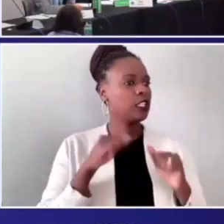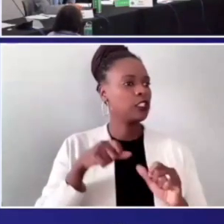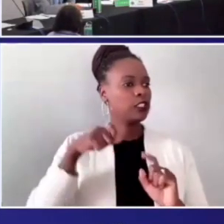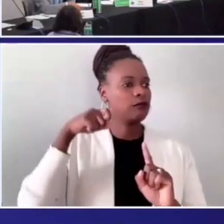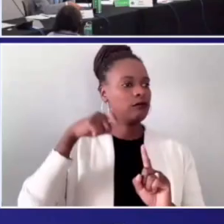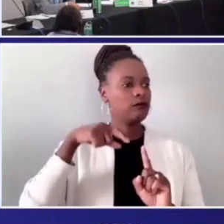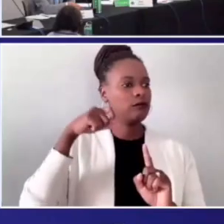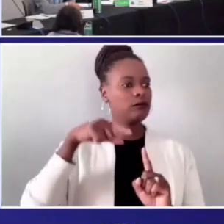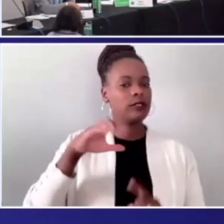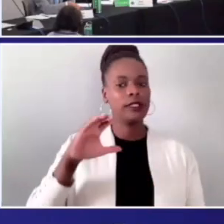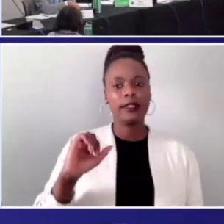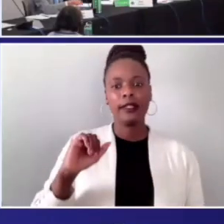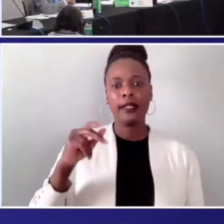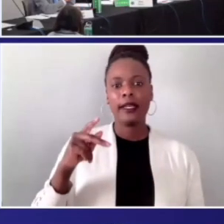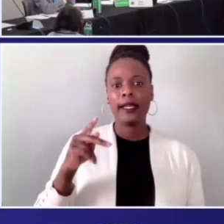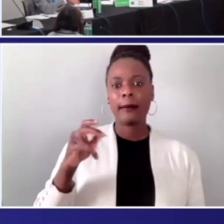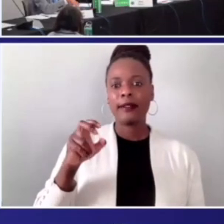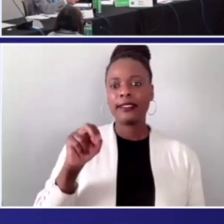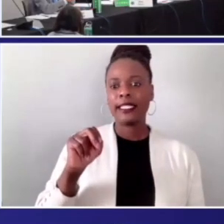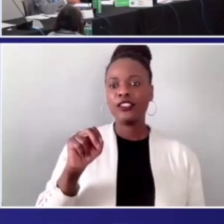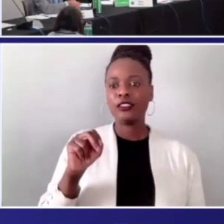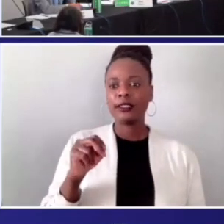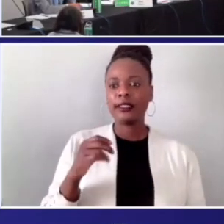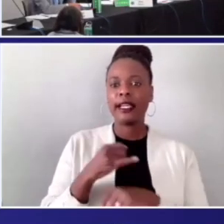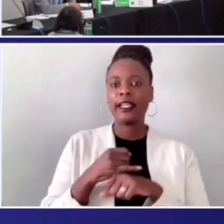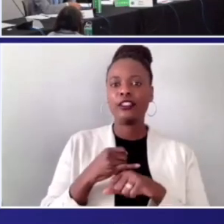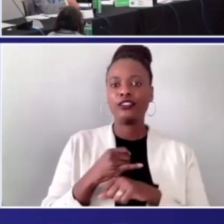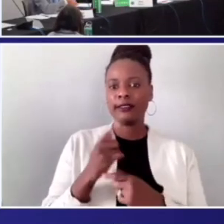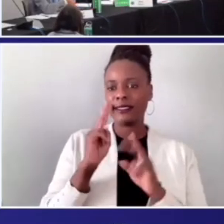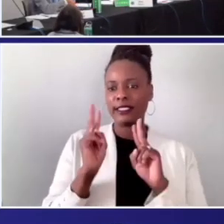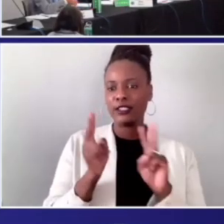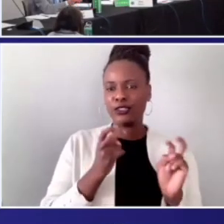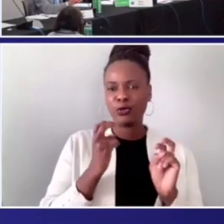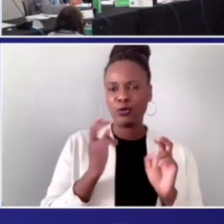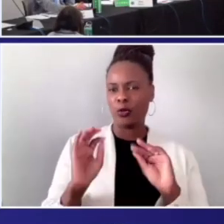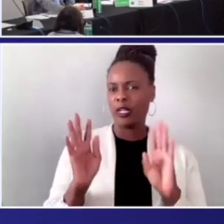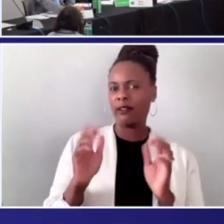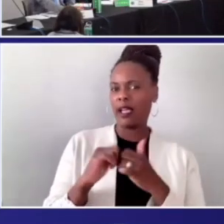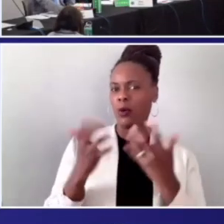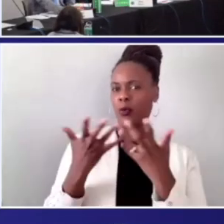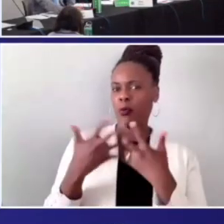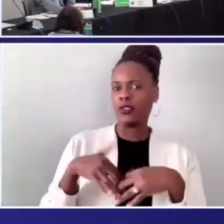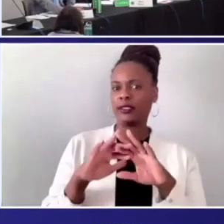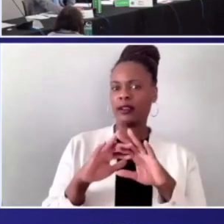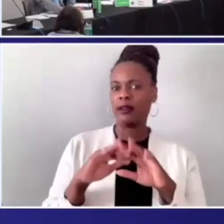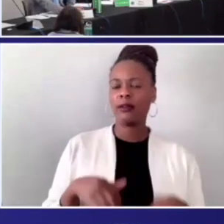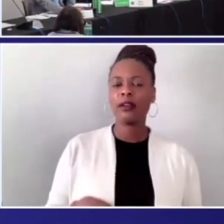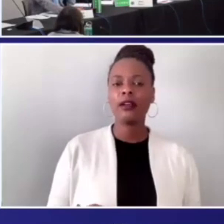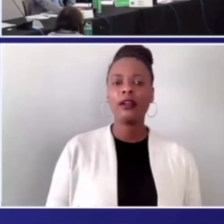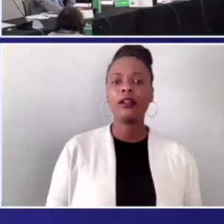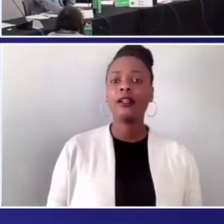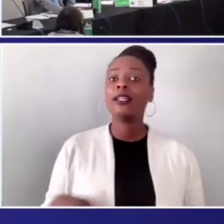interest situation, so clarify how all that works out. So now you've moved into where I would like